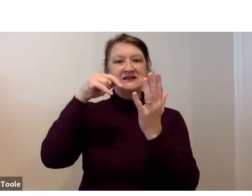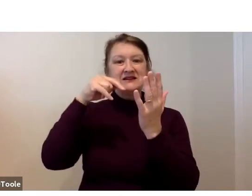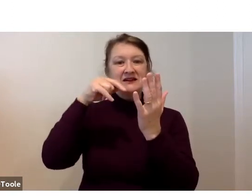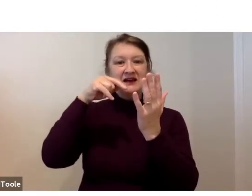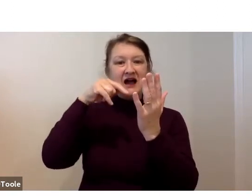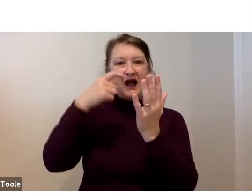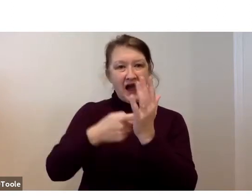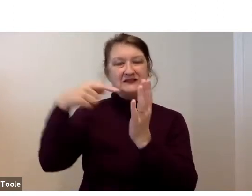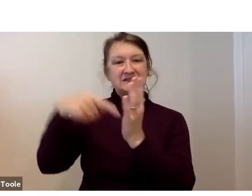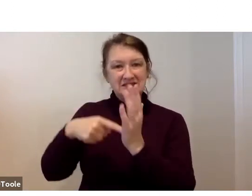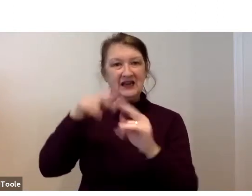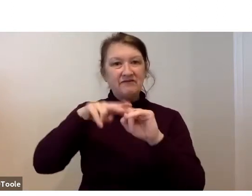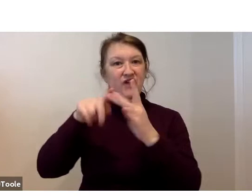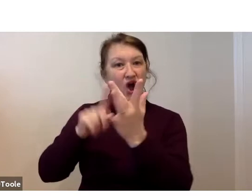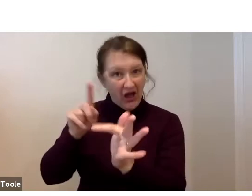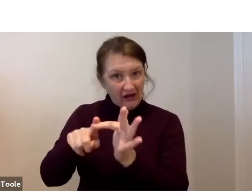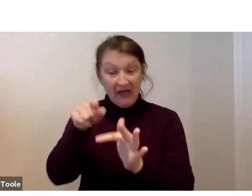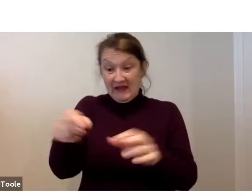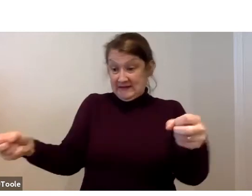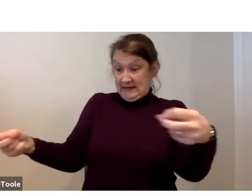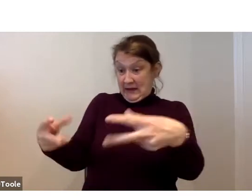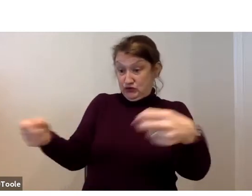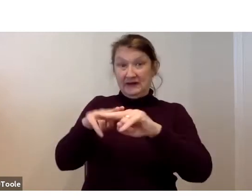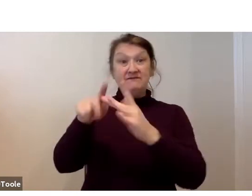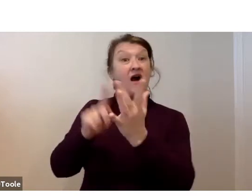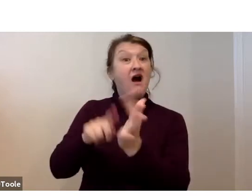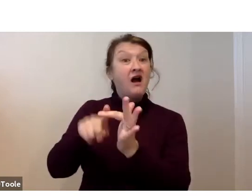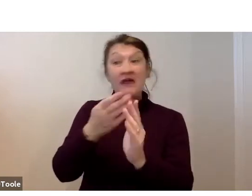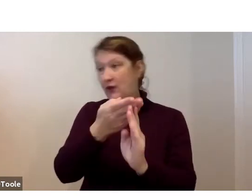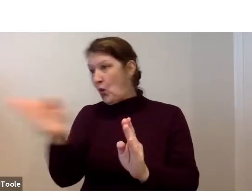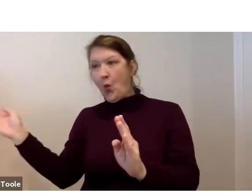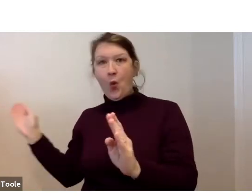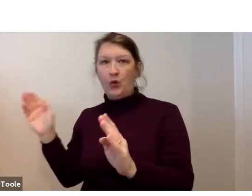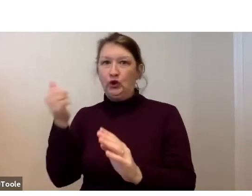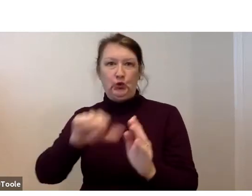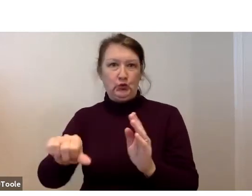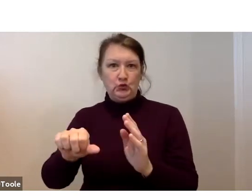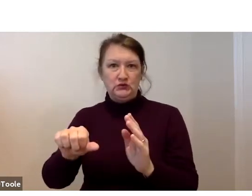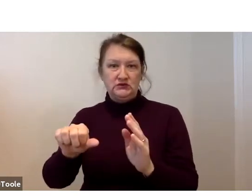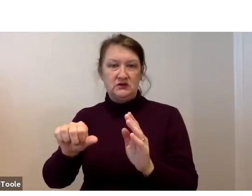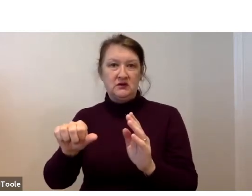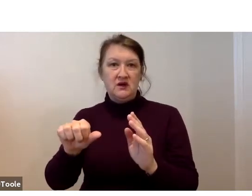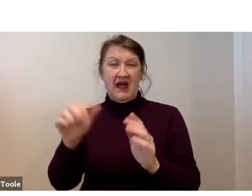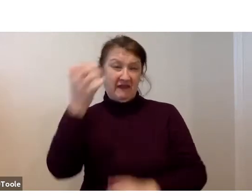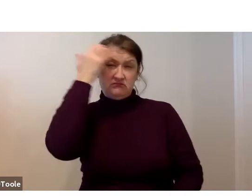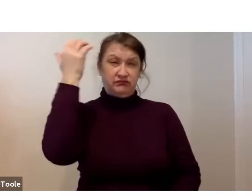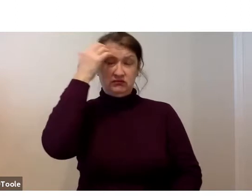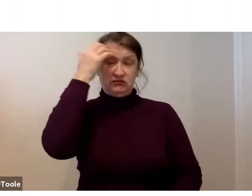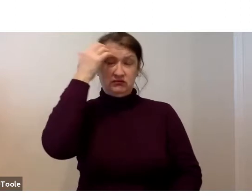file which all programs will use for something you can upload a